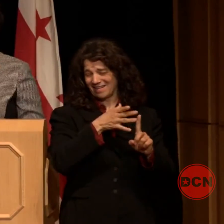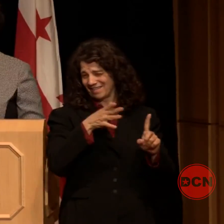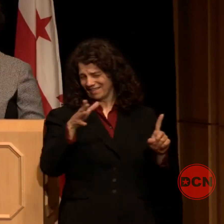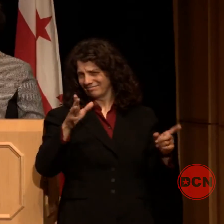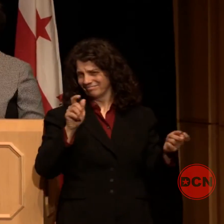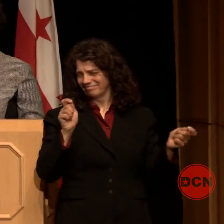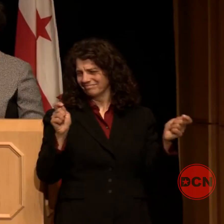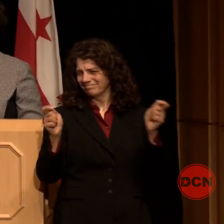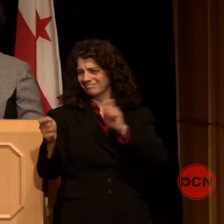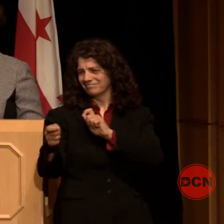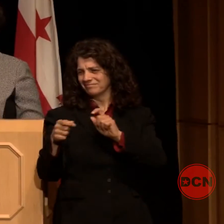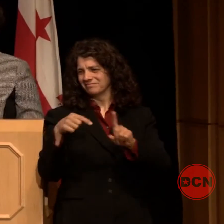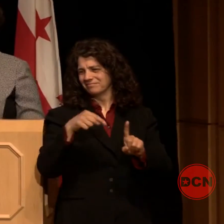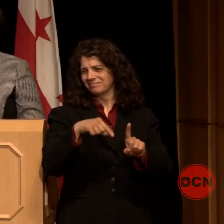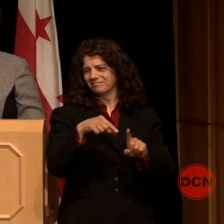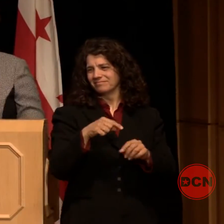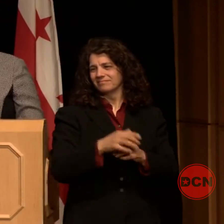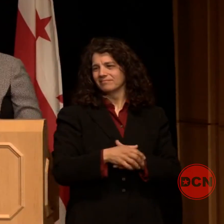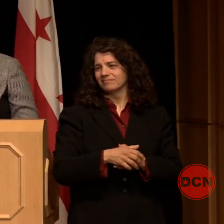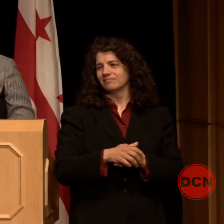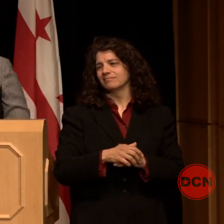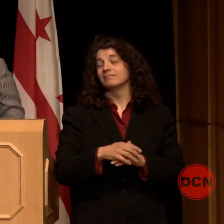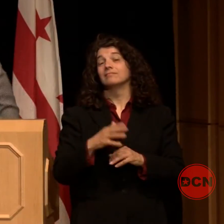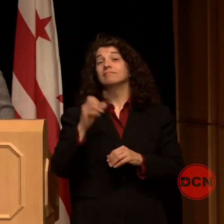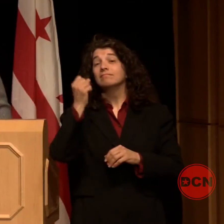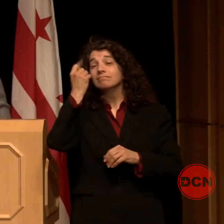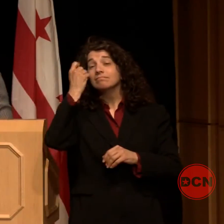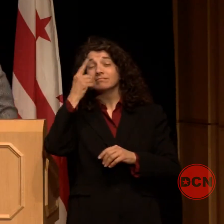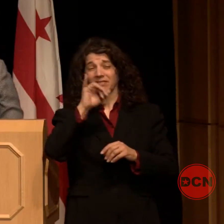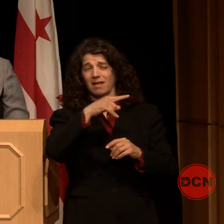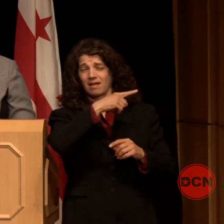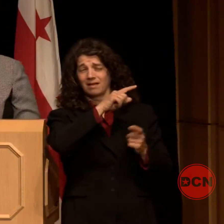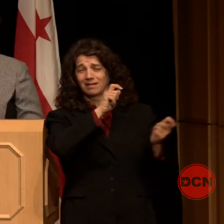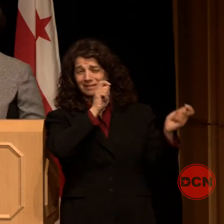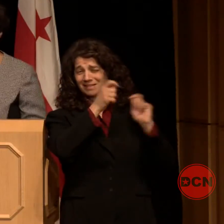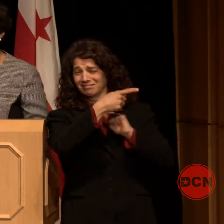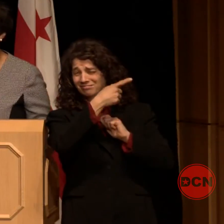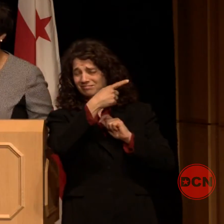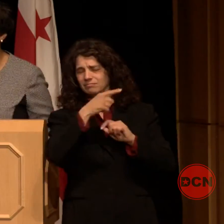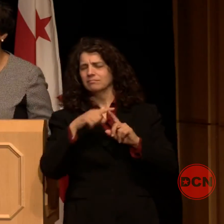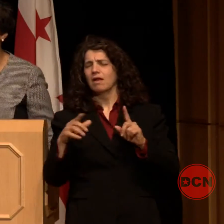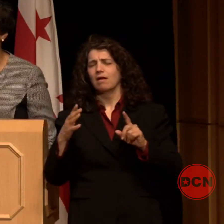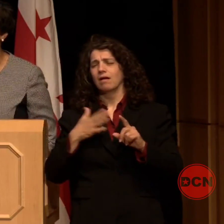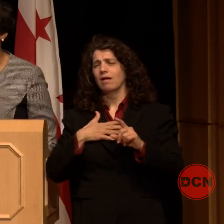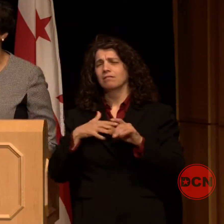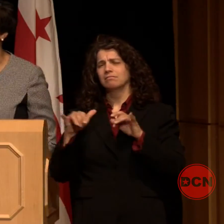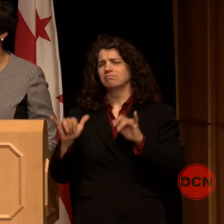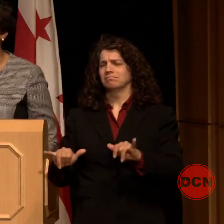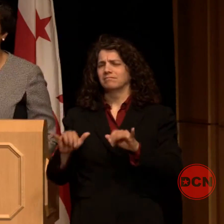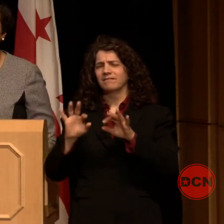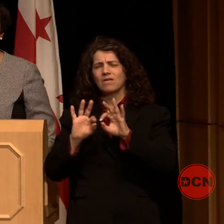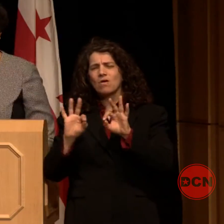WASHINGTON, D.C., DIDN'T. WE WILL HAVE CHALLENGES AND WE KNOW ESPECIALLY IN AFFORDABLE HOUSING SECTOR MANY THINGS MAY